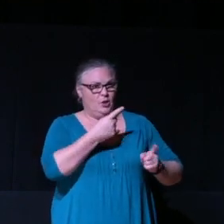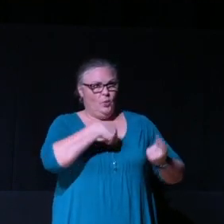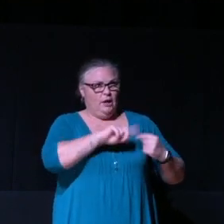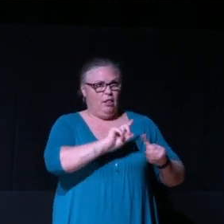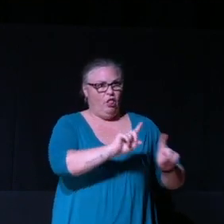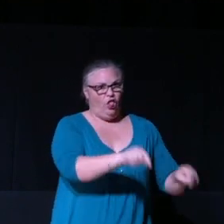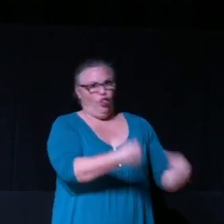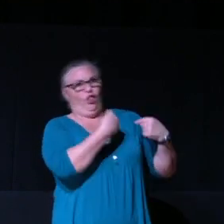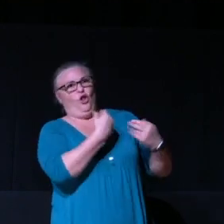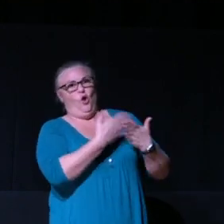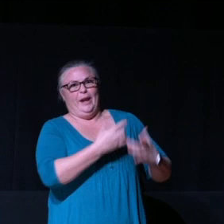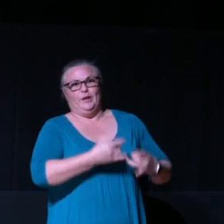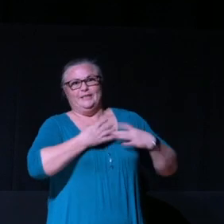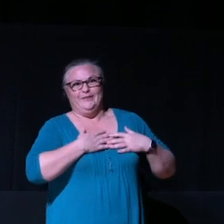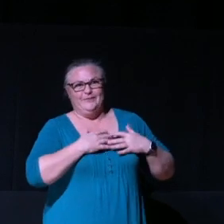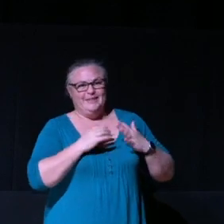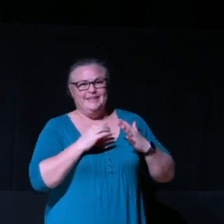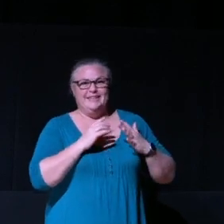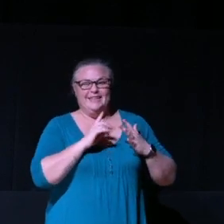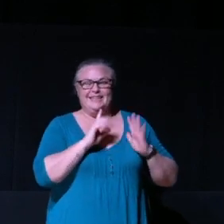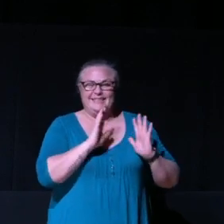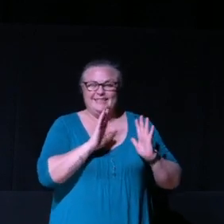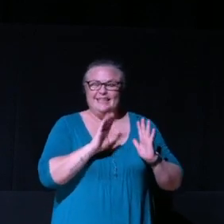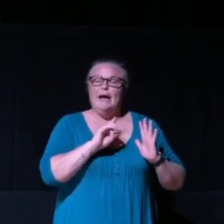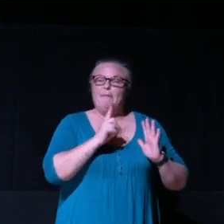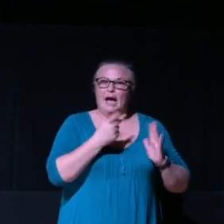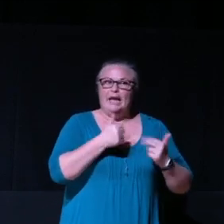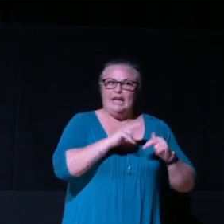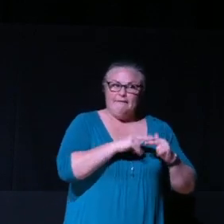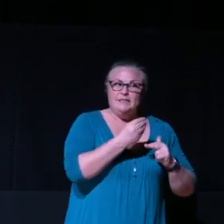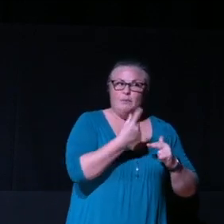to be as loud as possible when someone's doing something good, I suppose, that we do support.